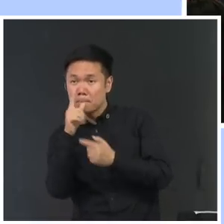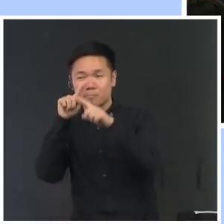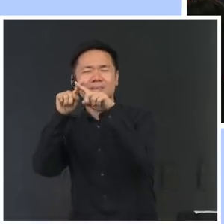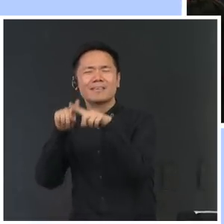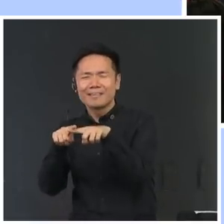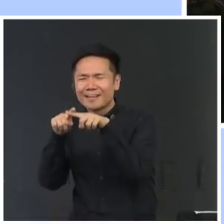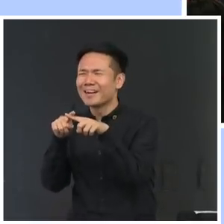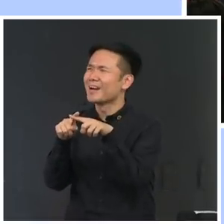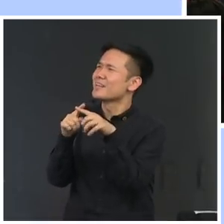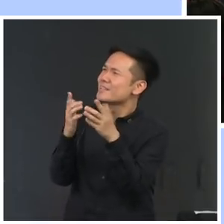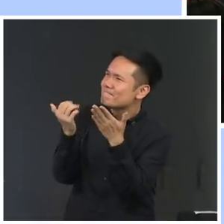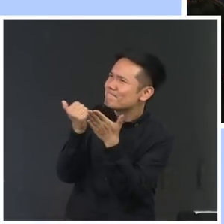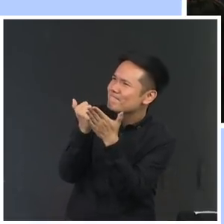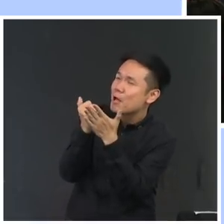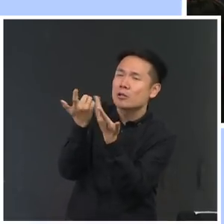or the sense of autonomy.